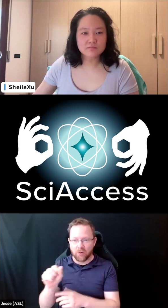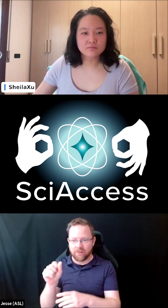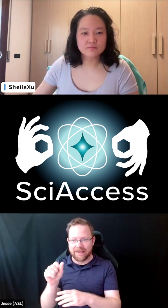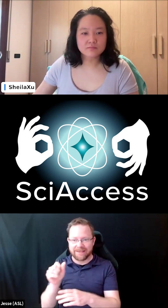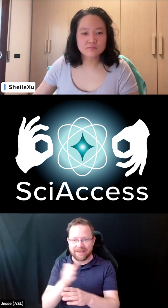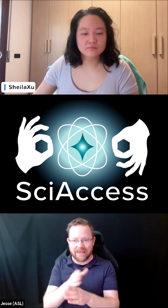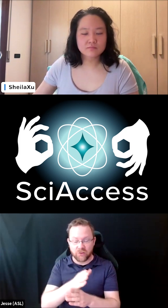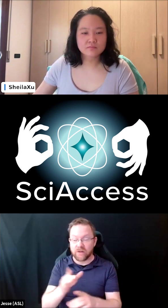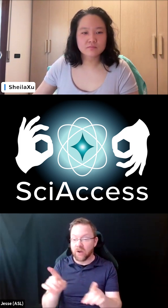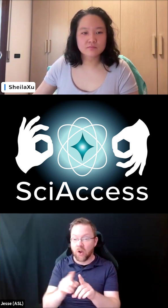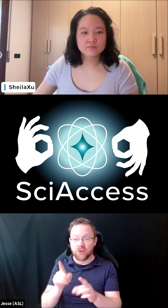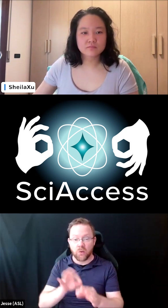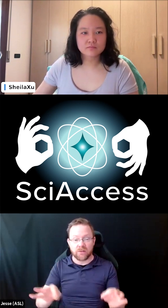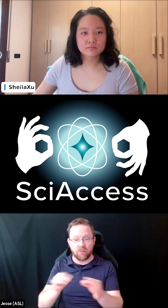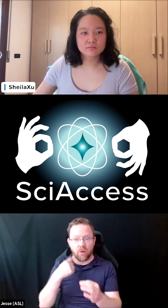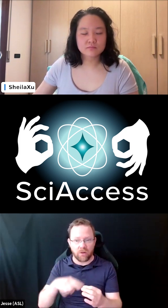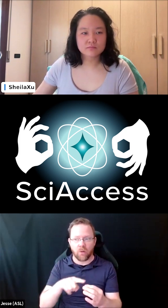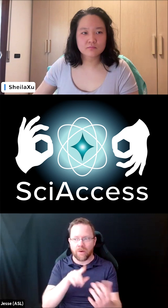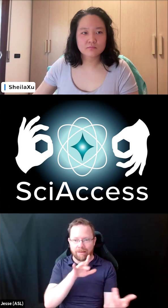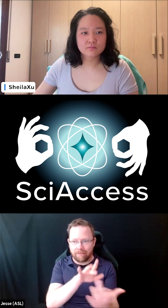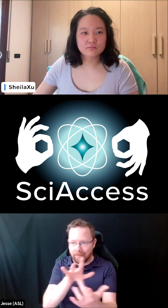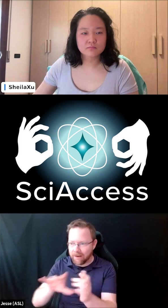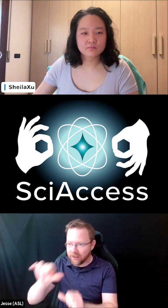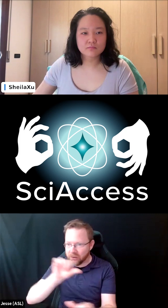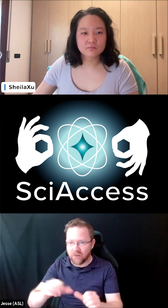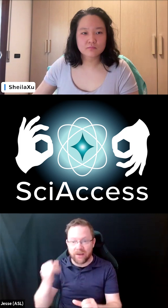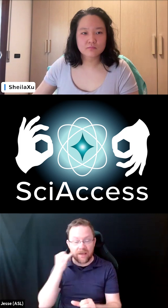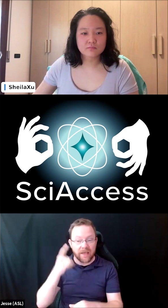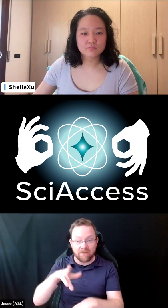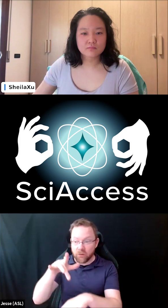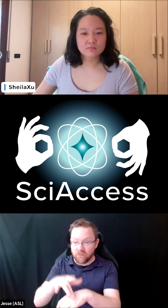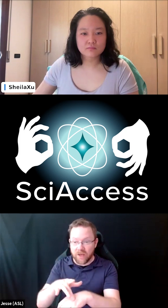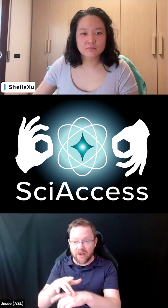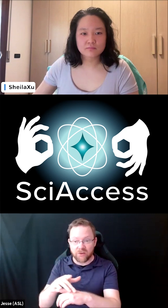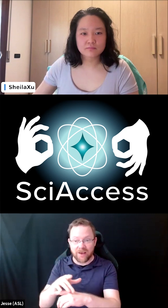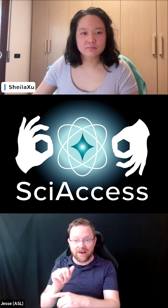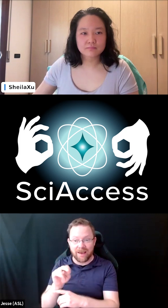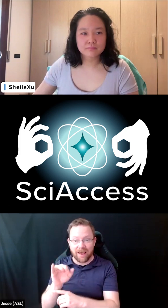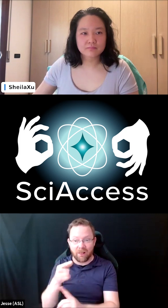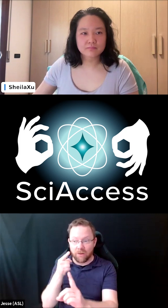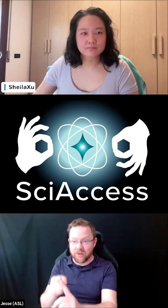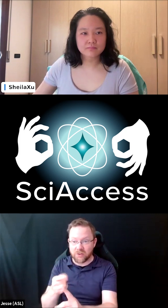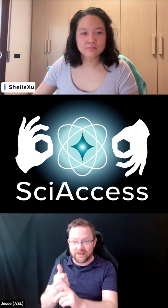If you've been on analog we need to know what you have done we are still learning and we are learning what's being